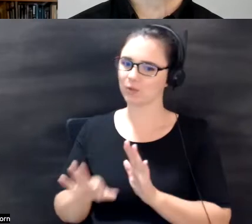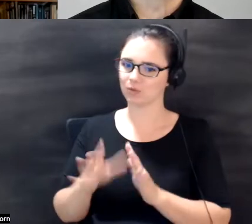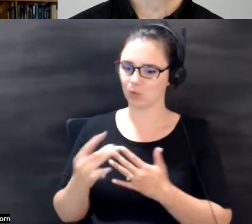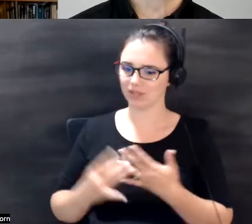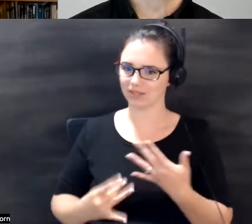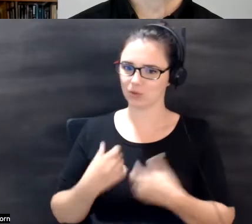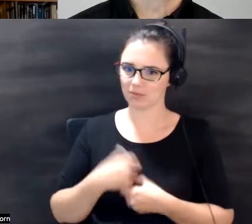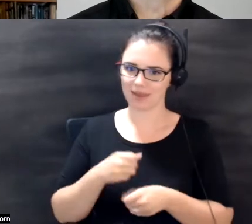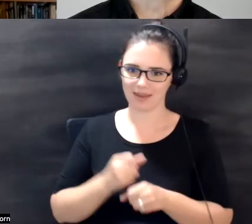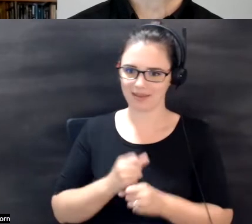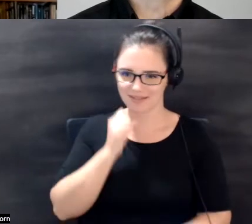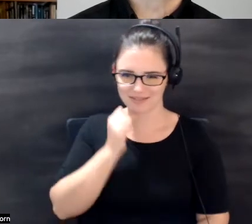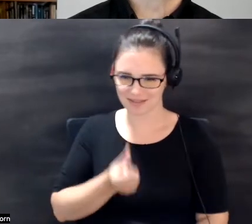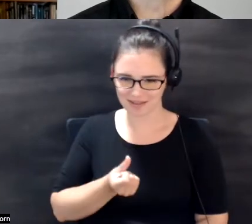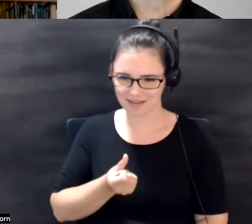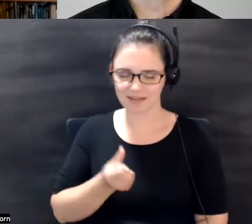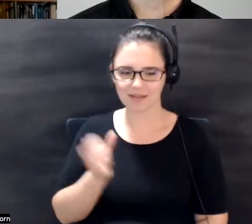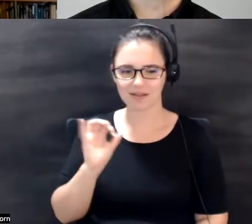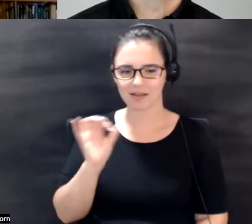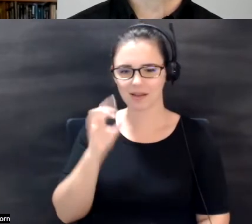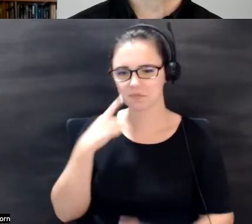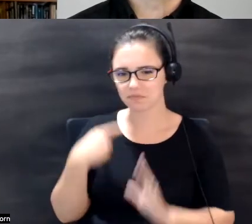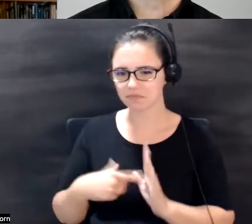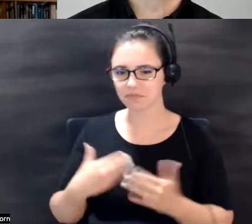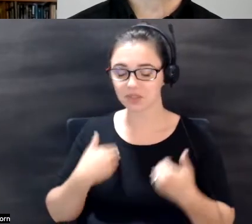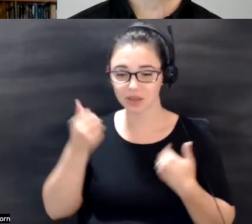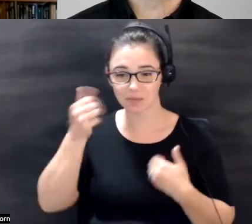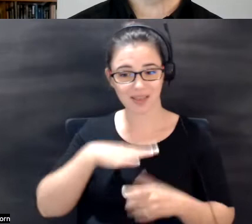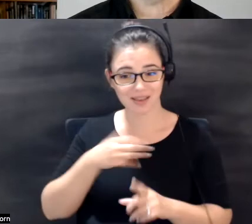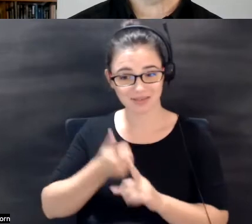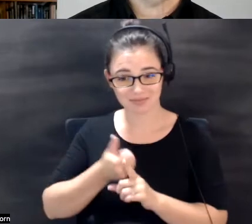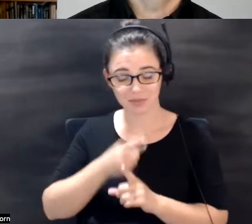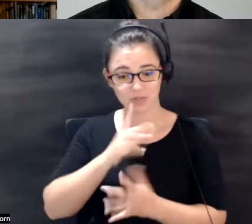like the young man really wanted to stay with you and by you.